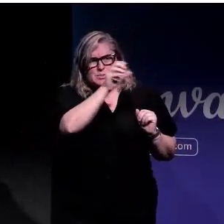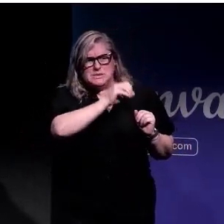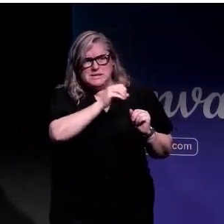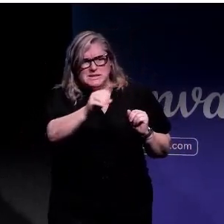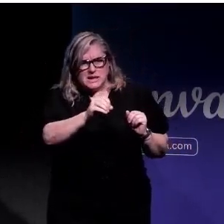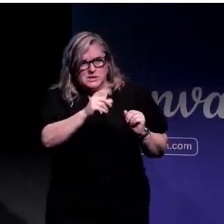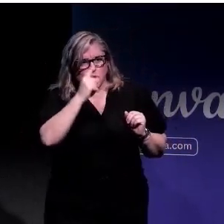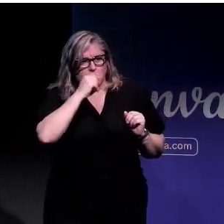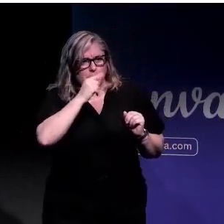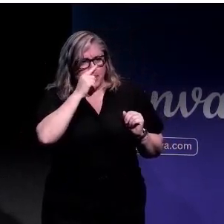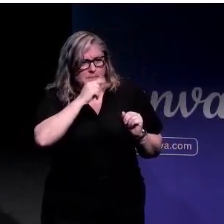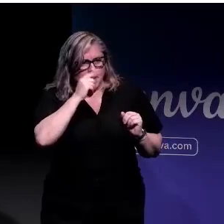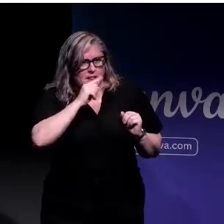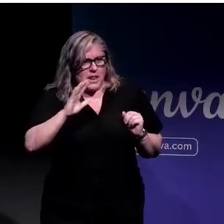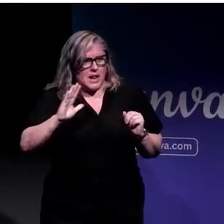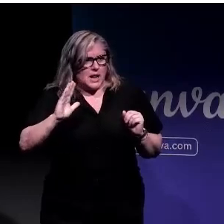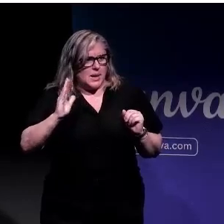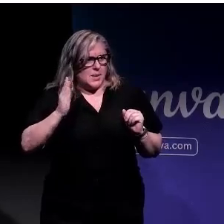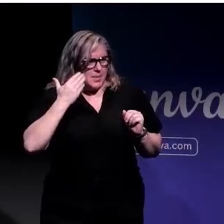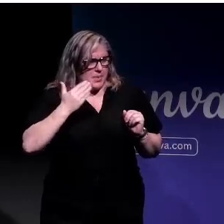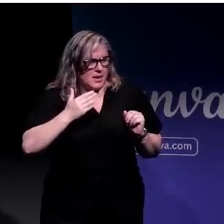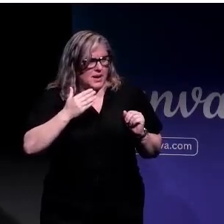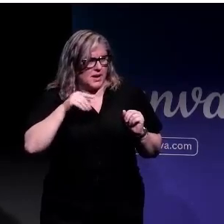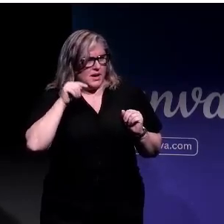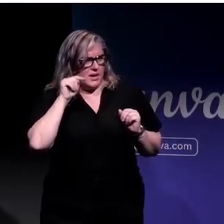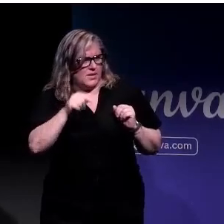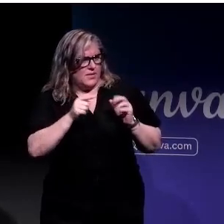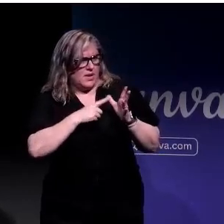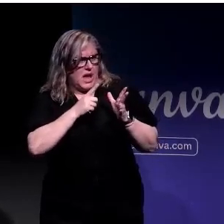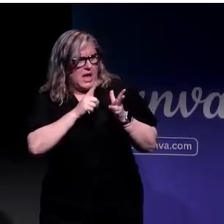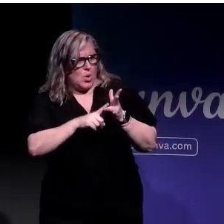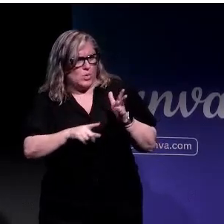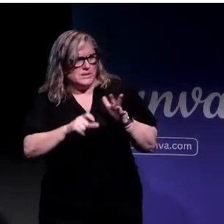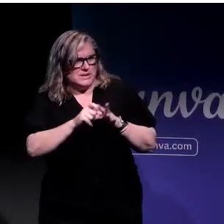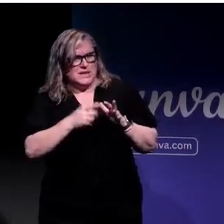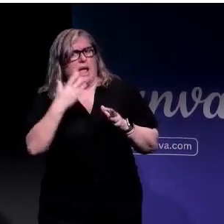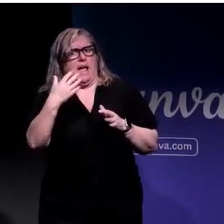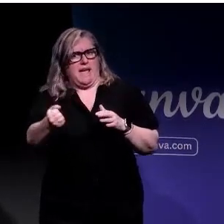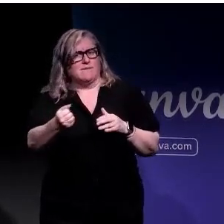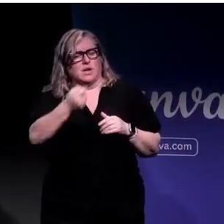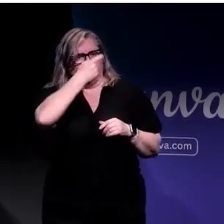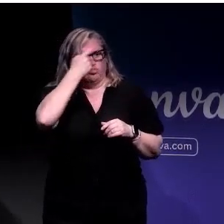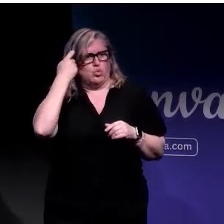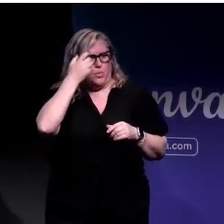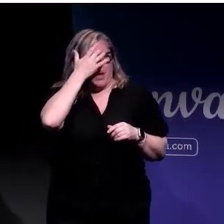of people who have had AOD challenges have faced trauma in their life. So trauma is something we need to think about.